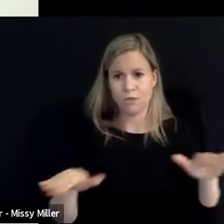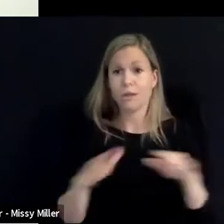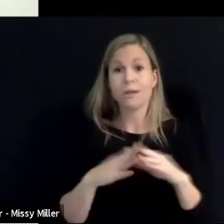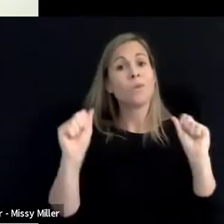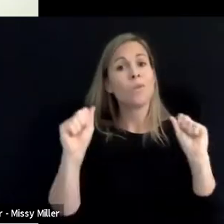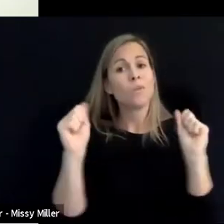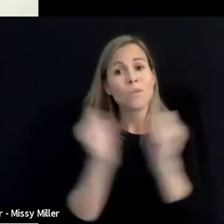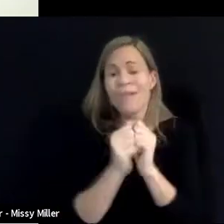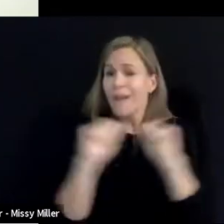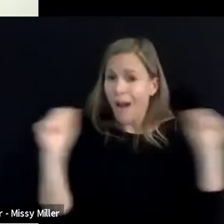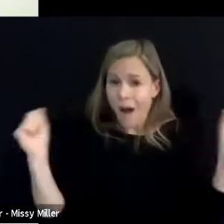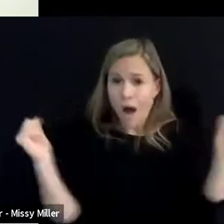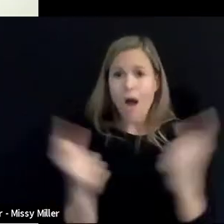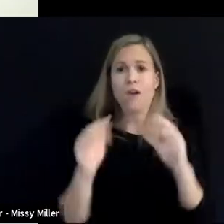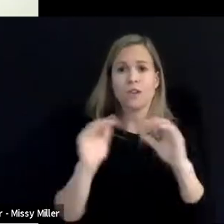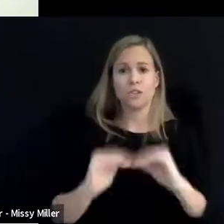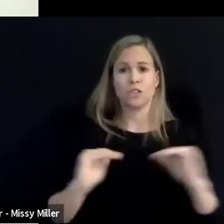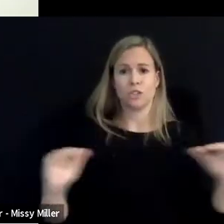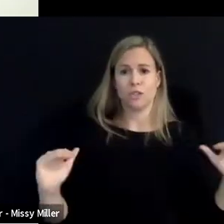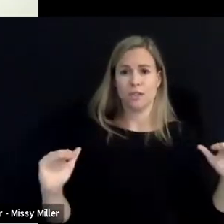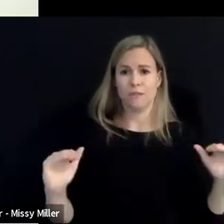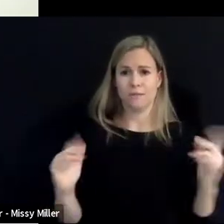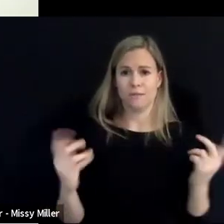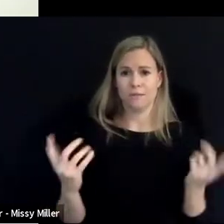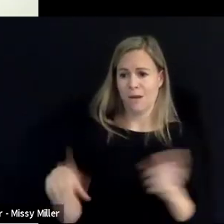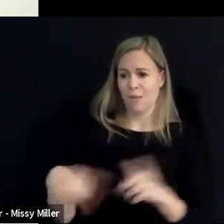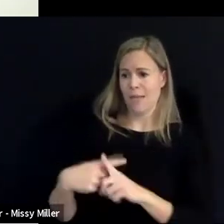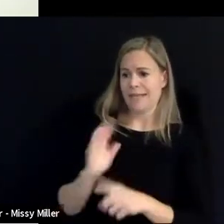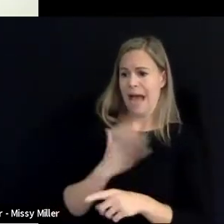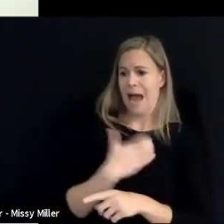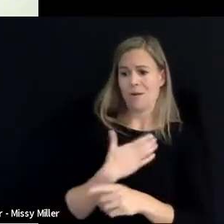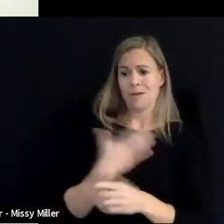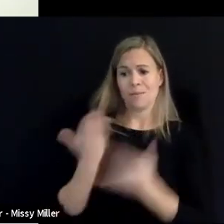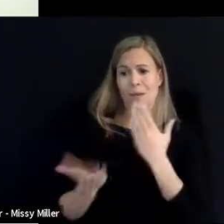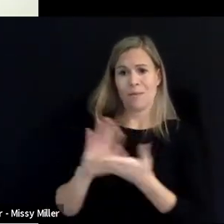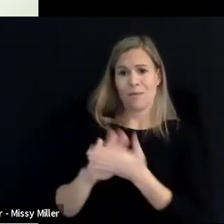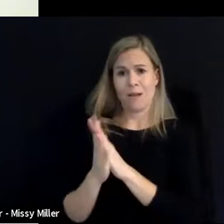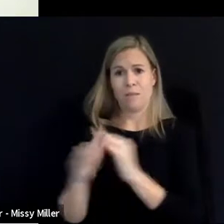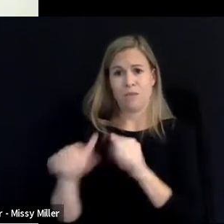but our kids become the supreme challenge in terms of communication.